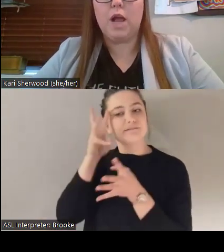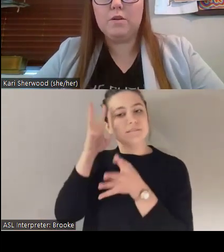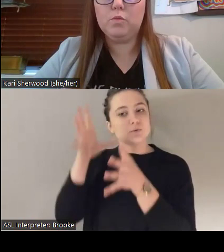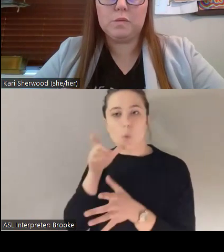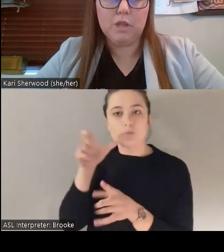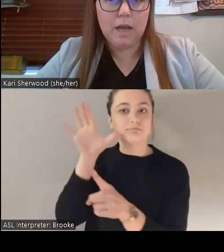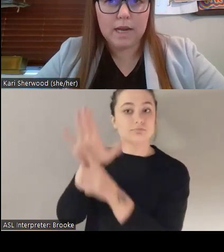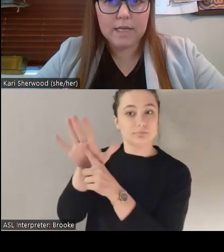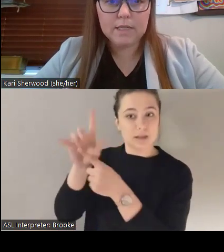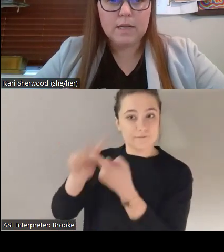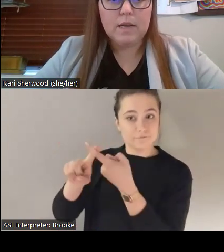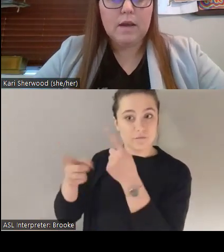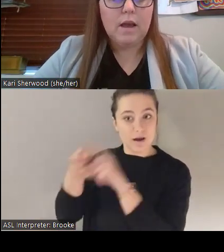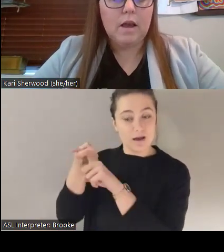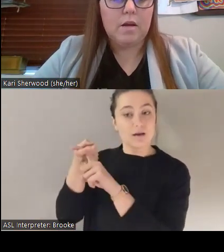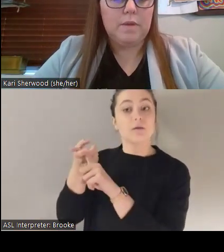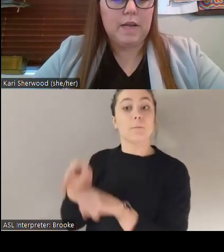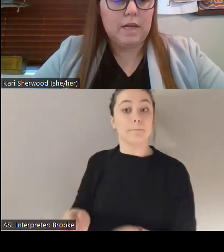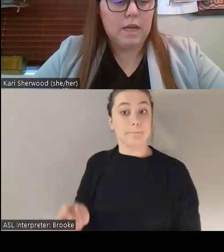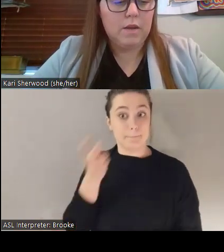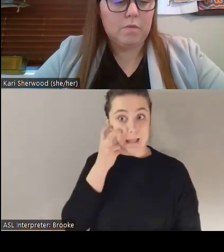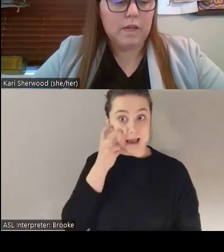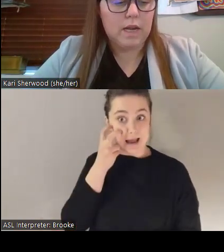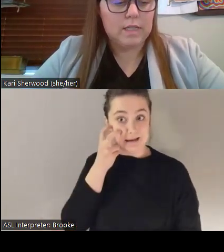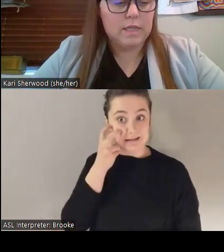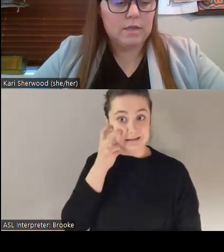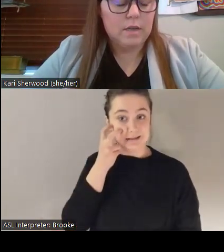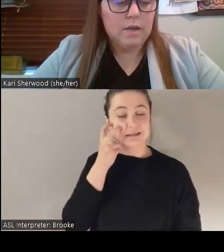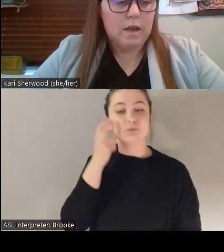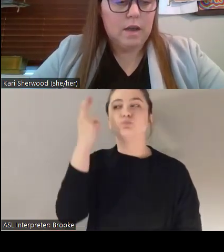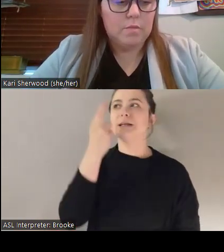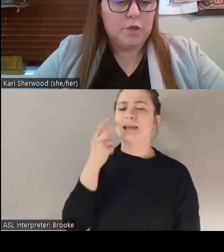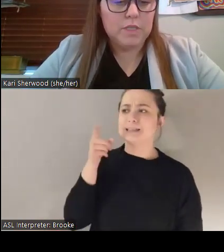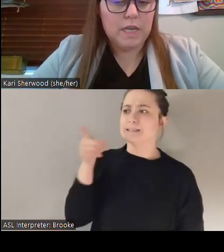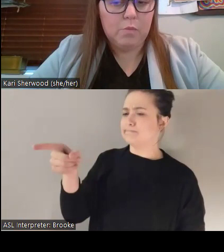friend was blind. And he realized that she wasn't able